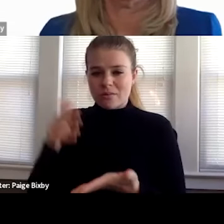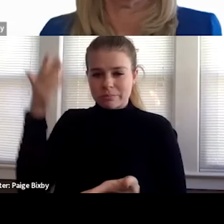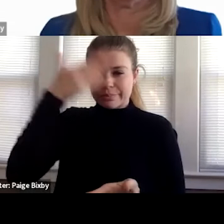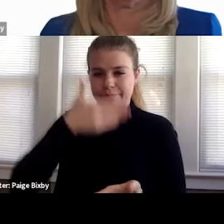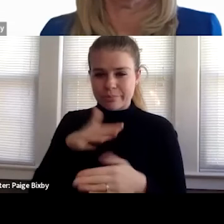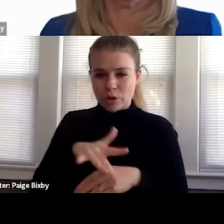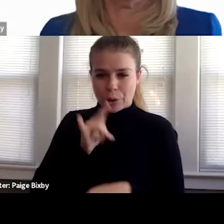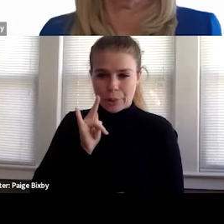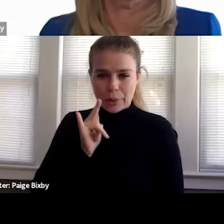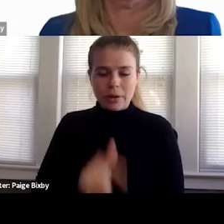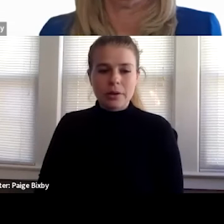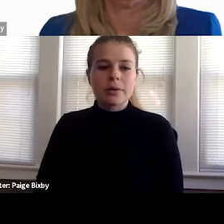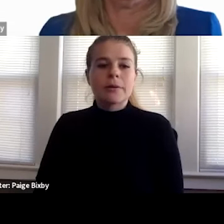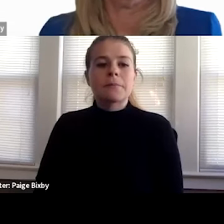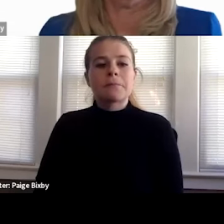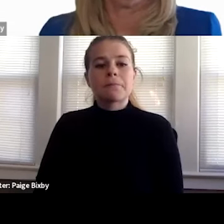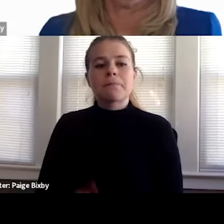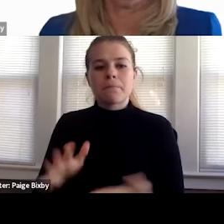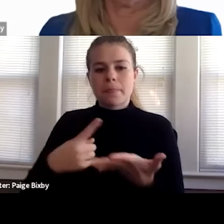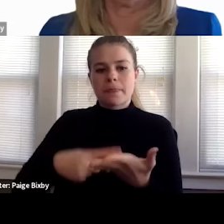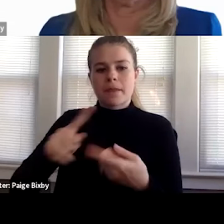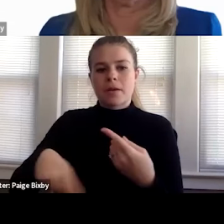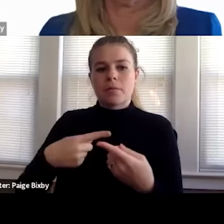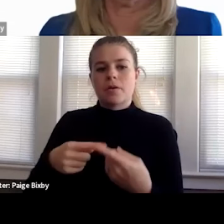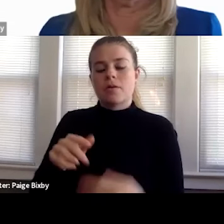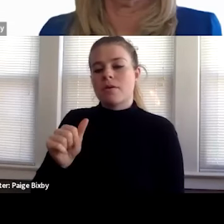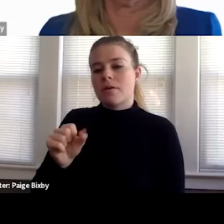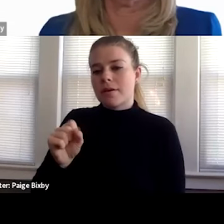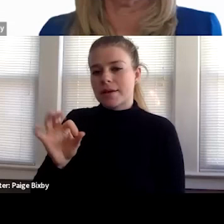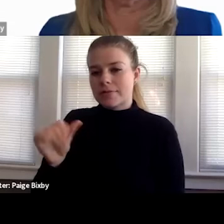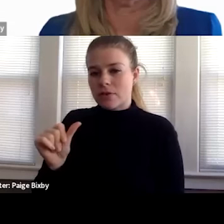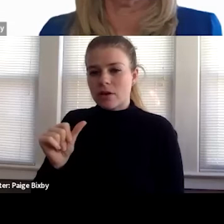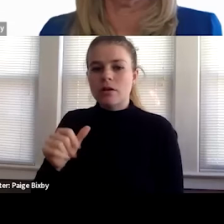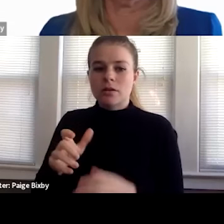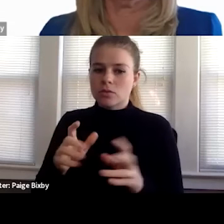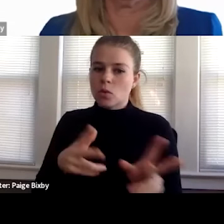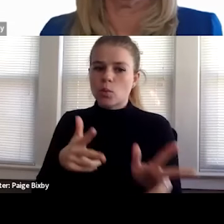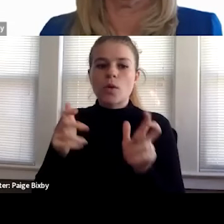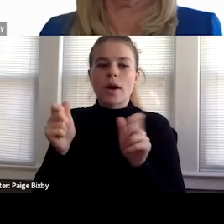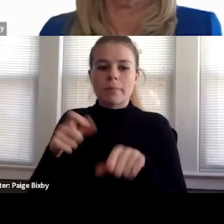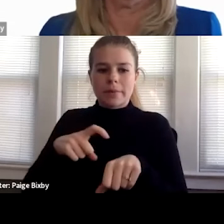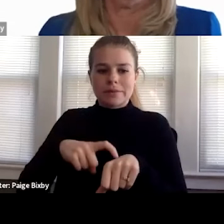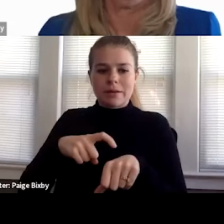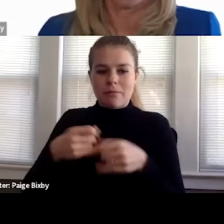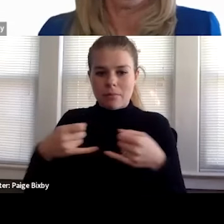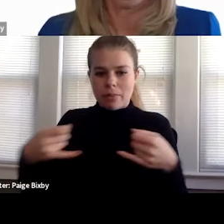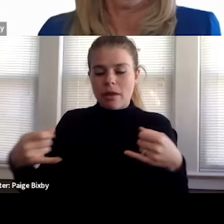As we talked about before, ASFA does put rapid timelines on our system to make decisions about permanency.